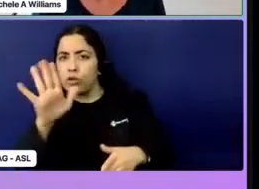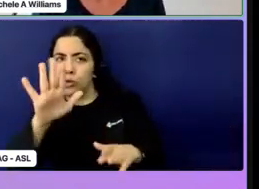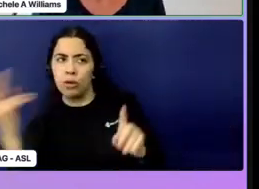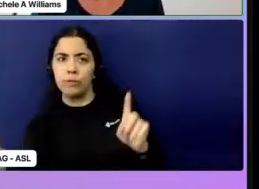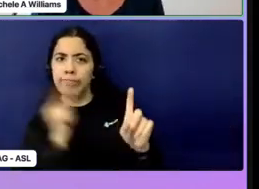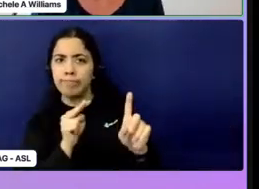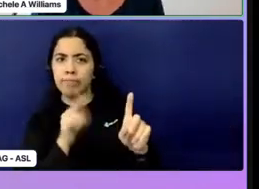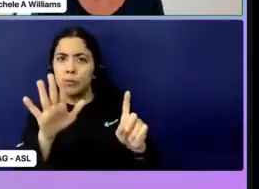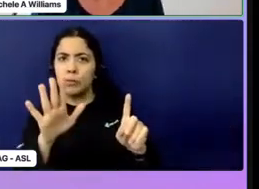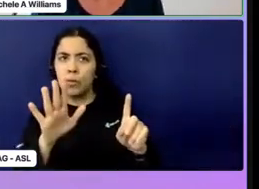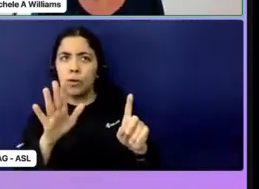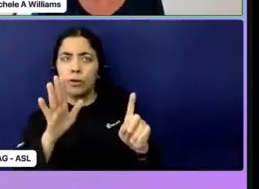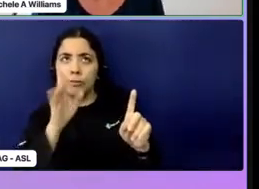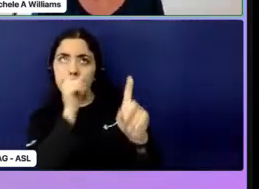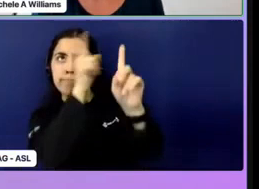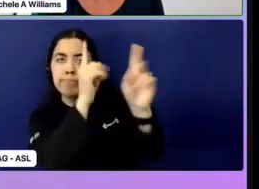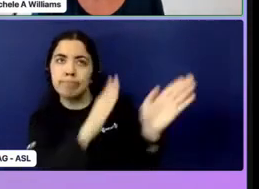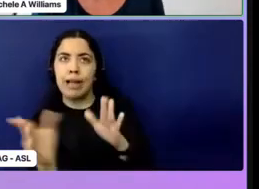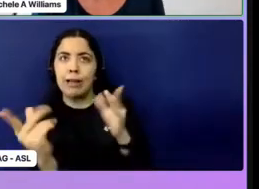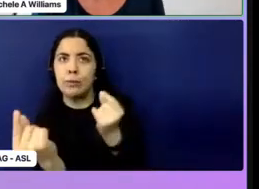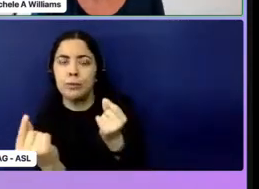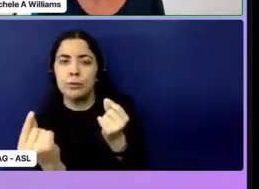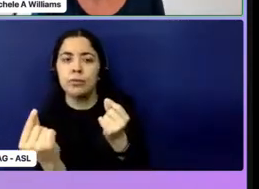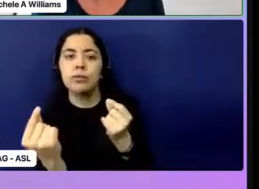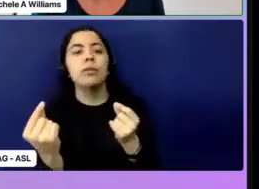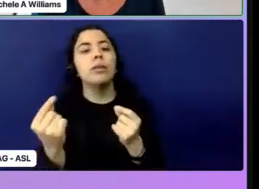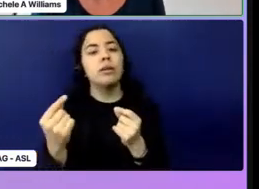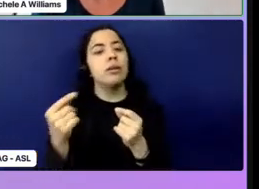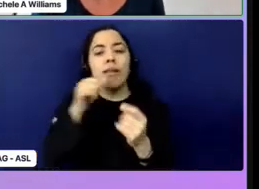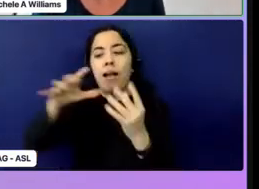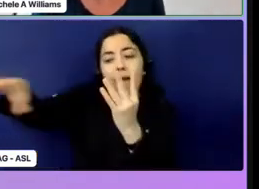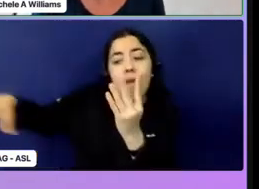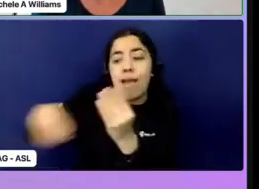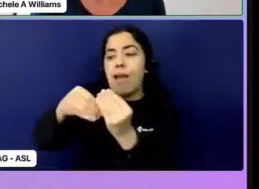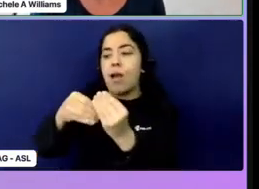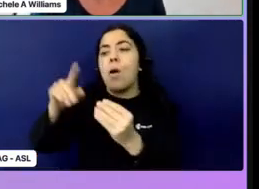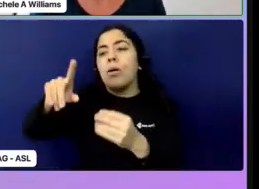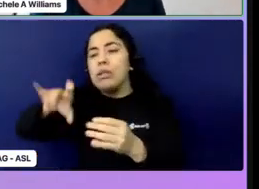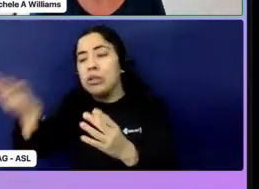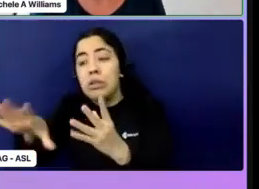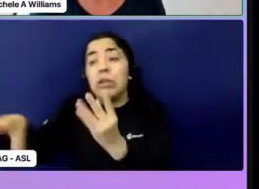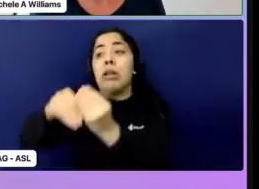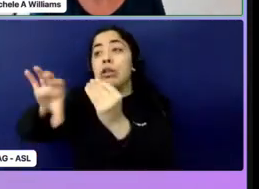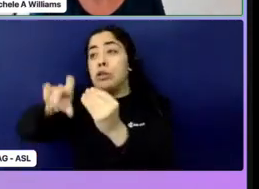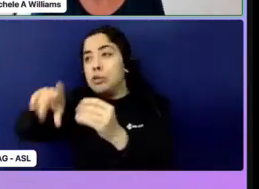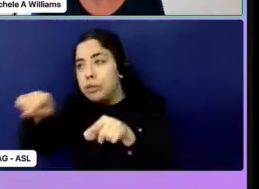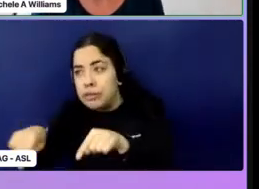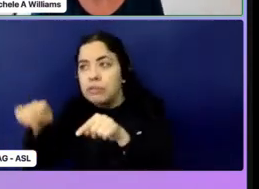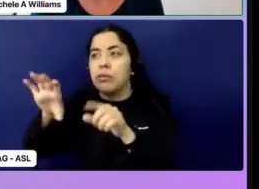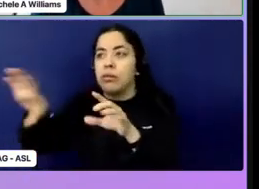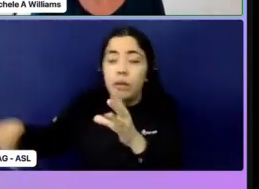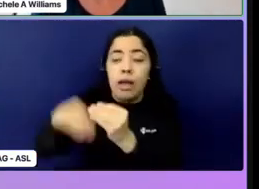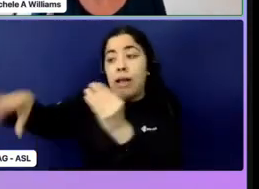necessarily in thinking of this as an add on, but instead ensuring that project